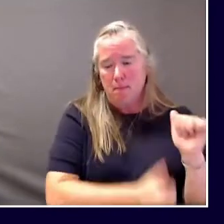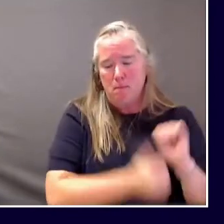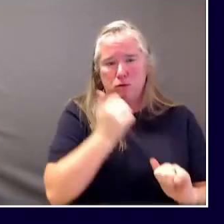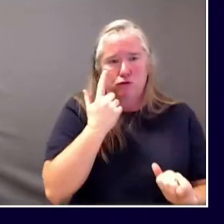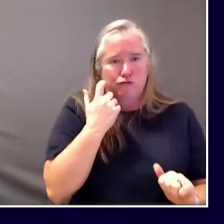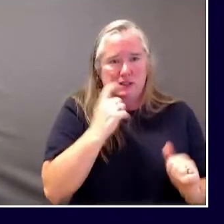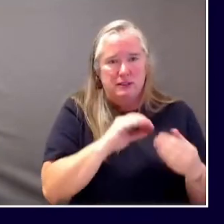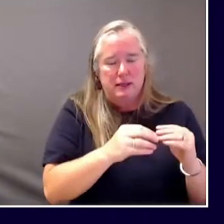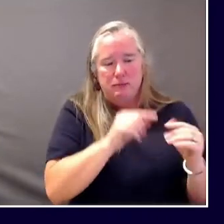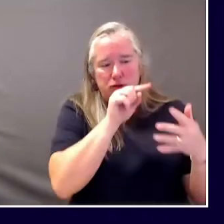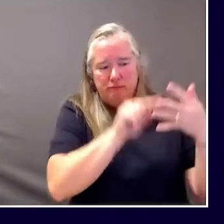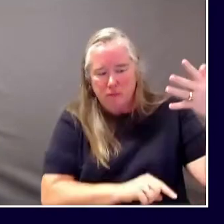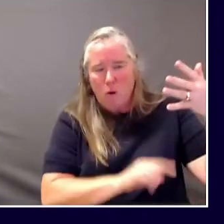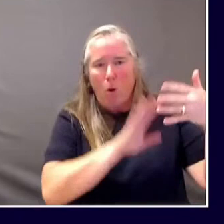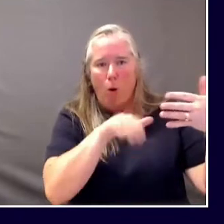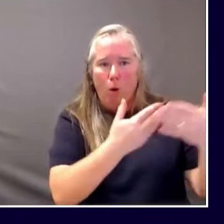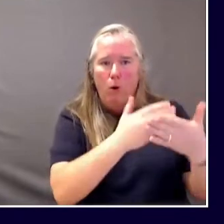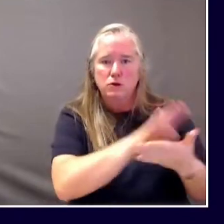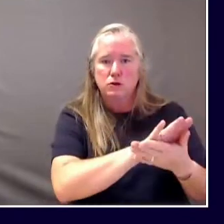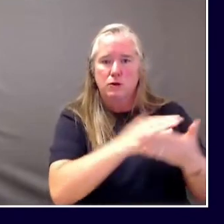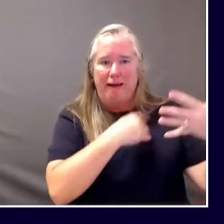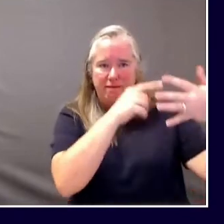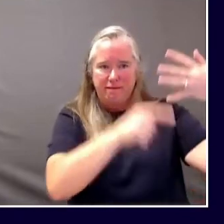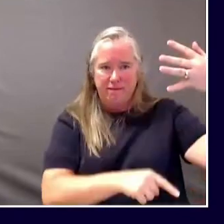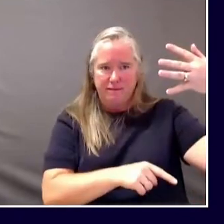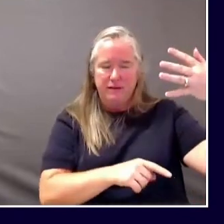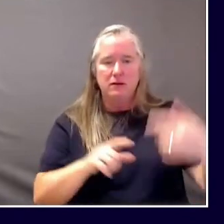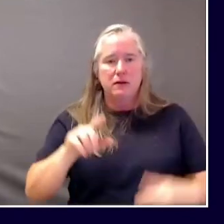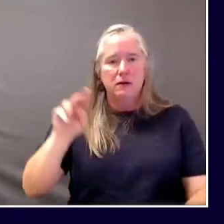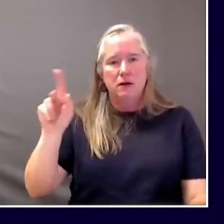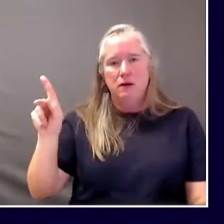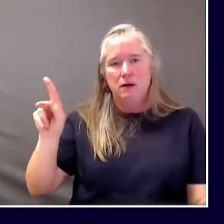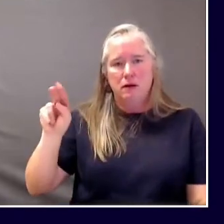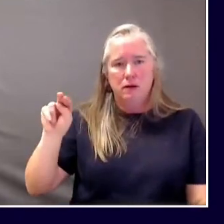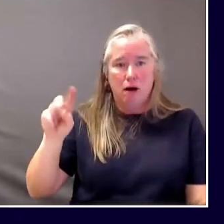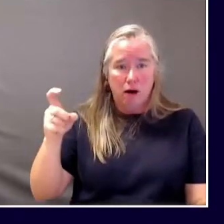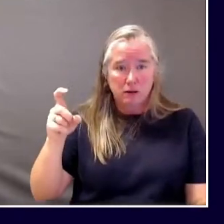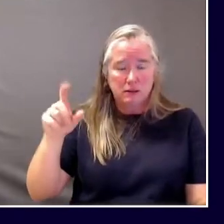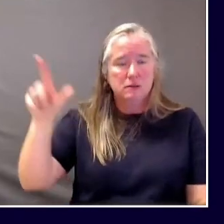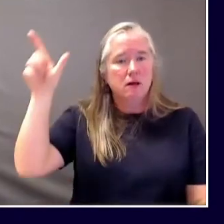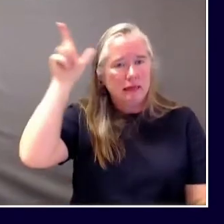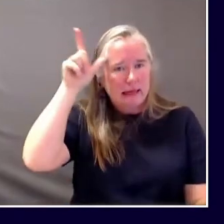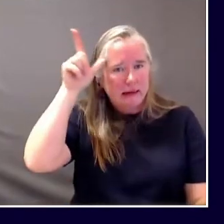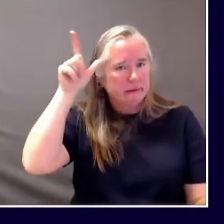where every single school as we at Knox County making county or